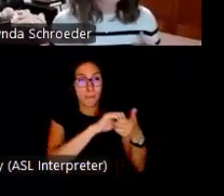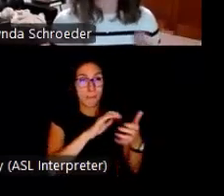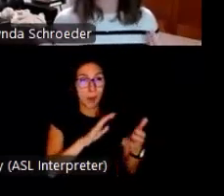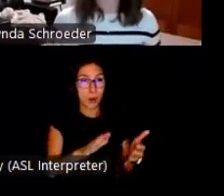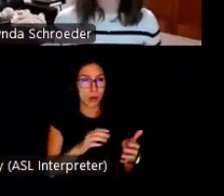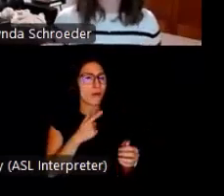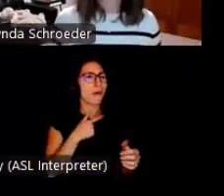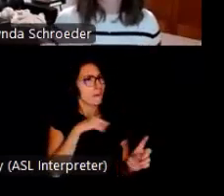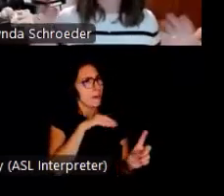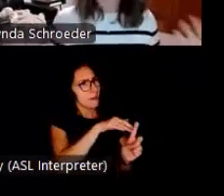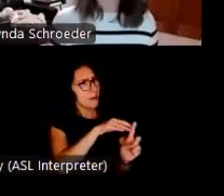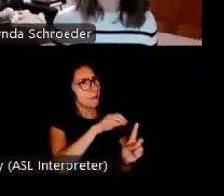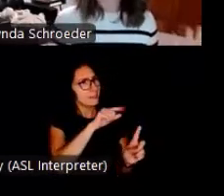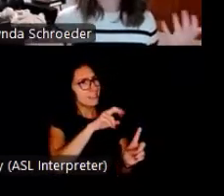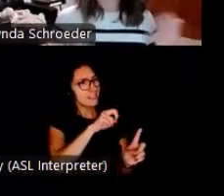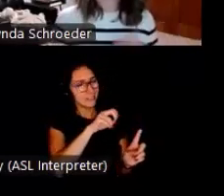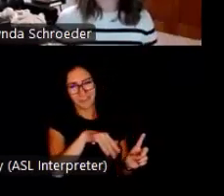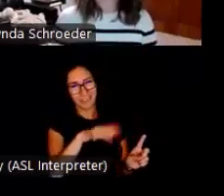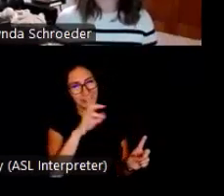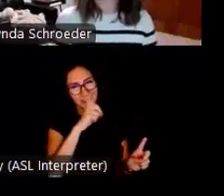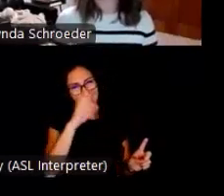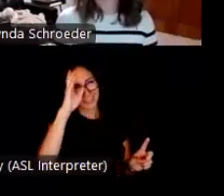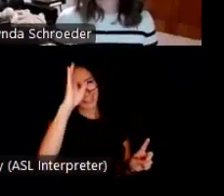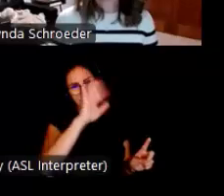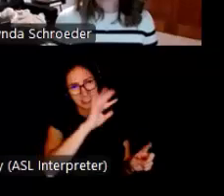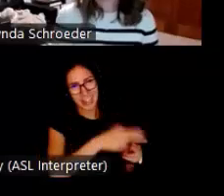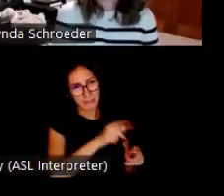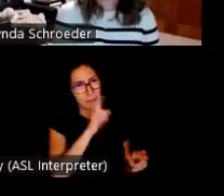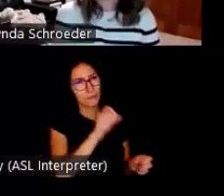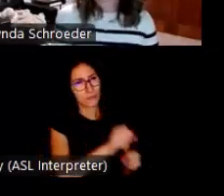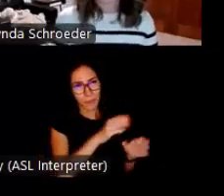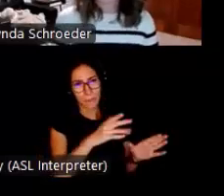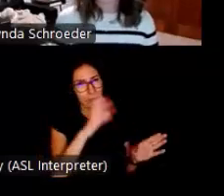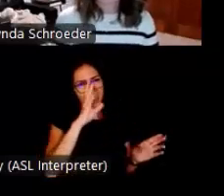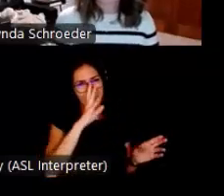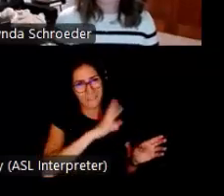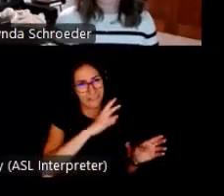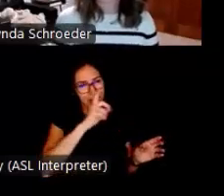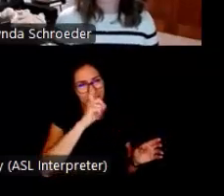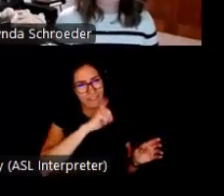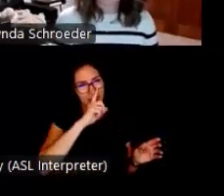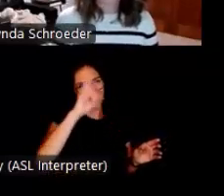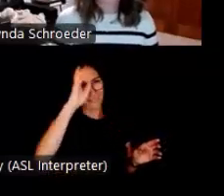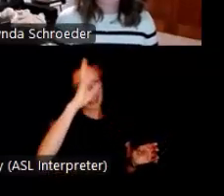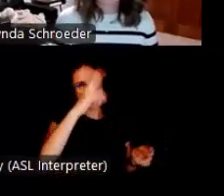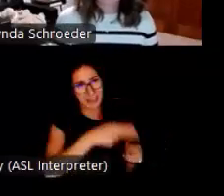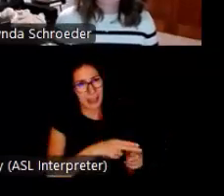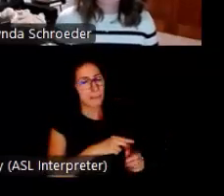I could ask Steve, what's important in your county? If we do this survey, what's going to be useful for you?